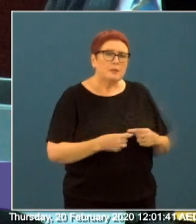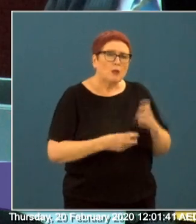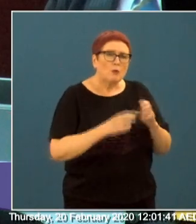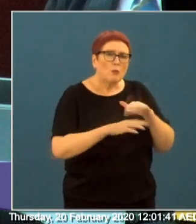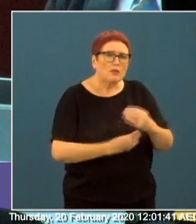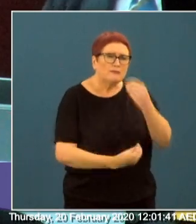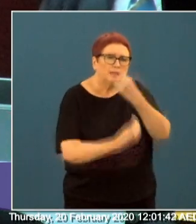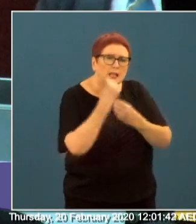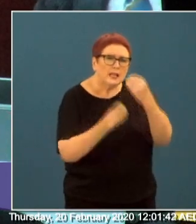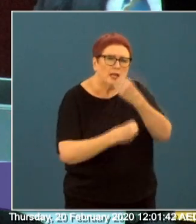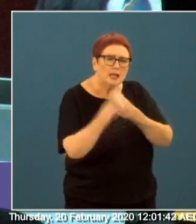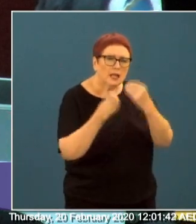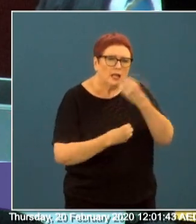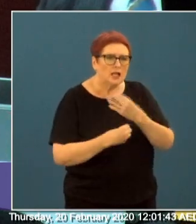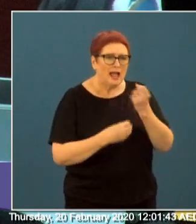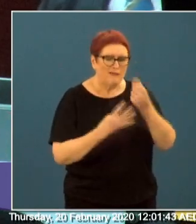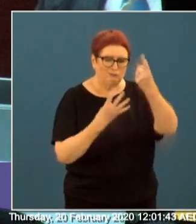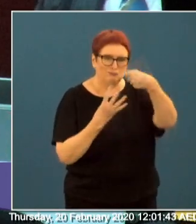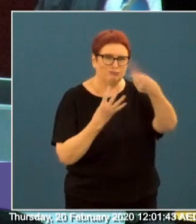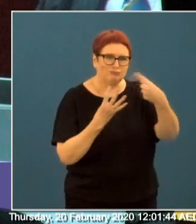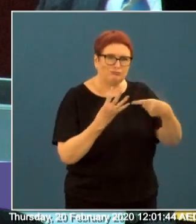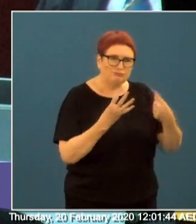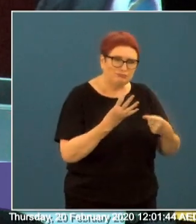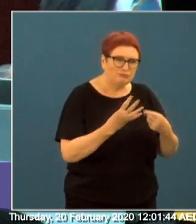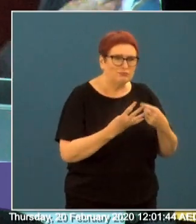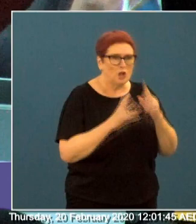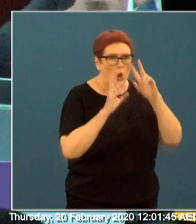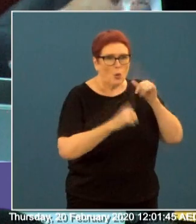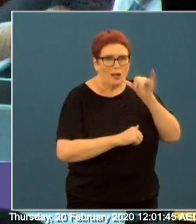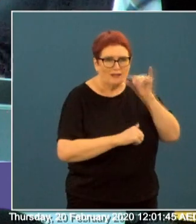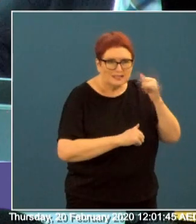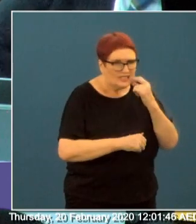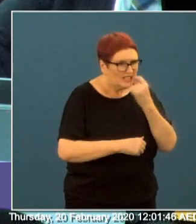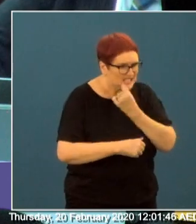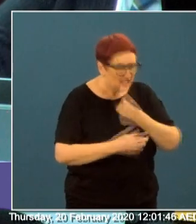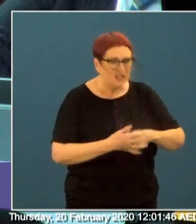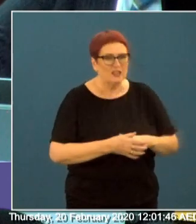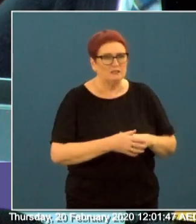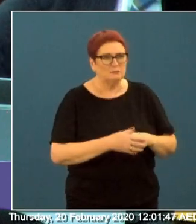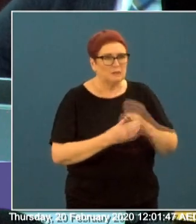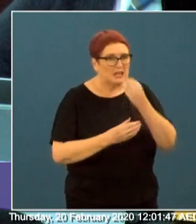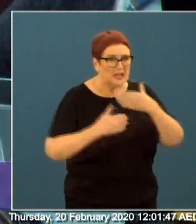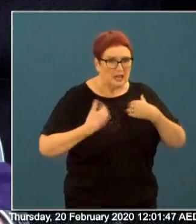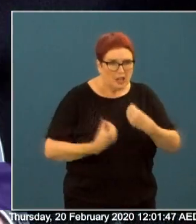And this covers a range of topics, from both dental care and nutrition, is that right? PROF TROLLOR: Yes.